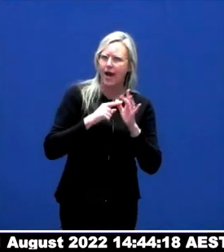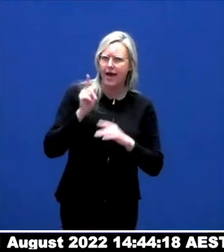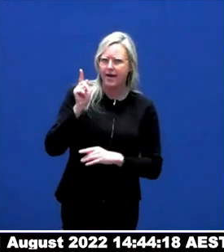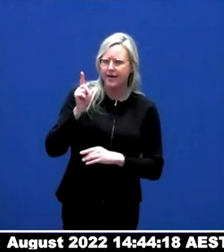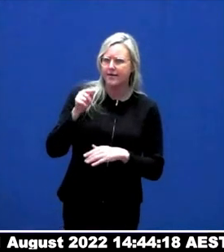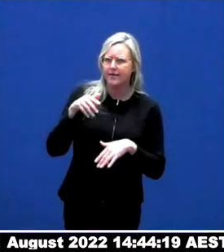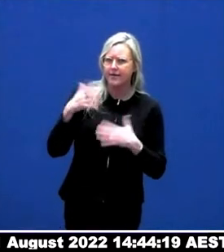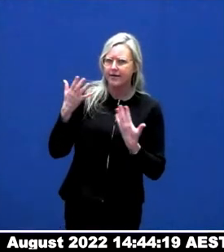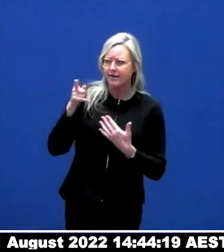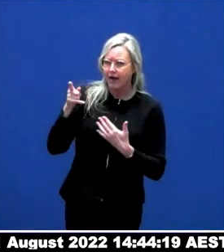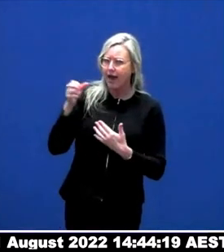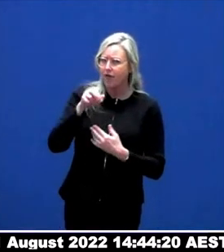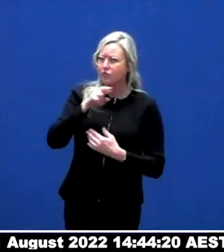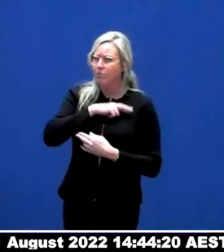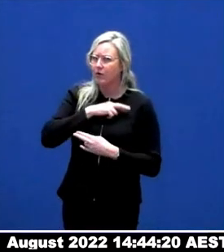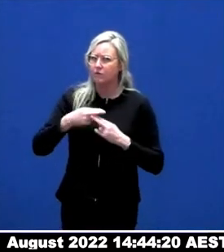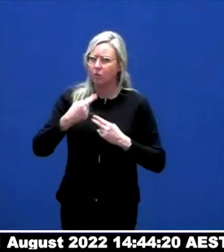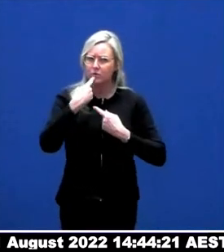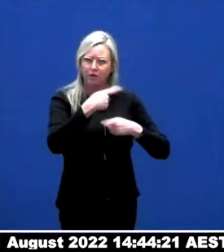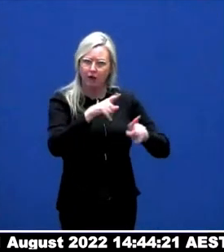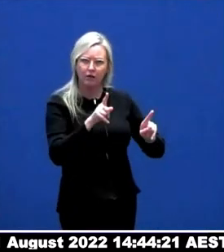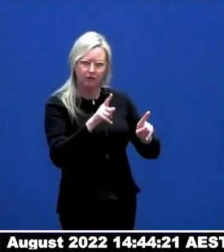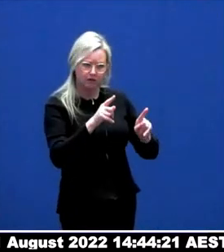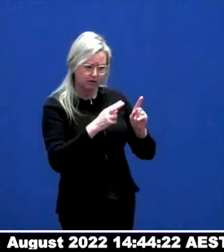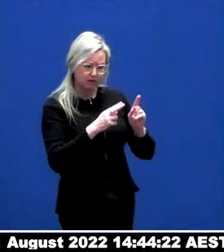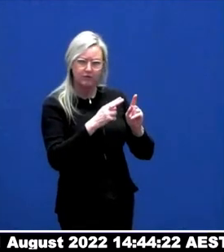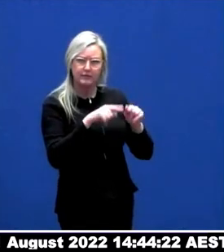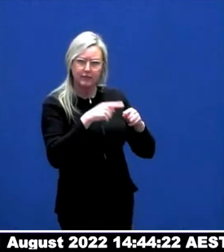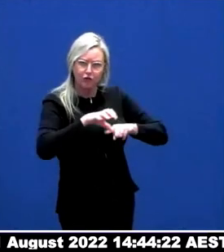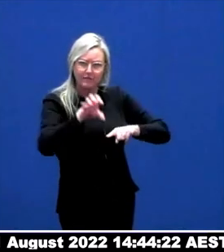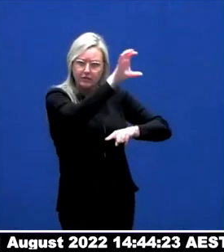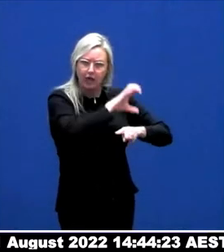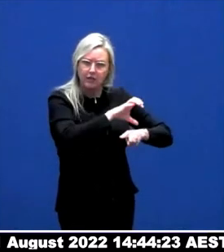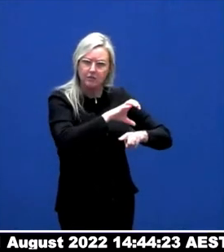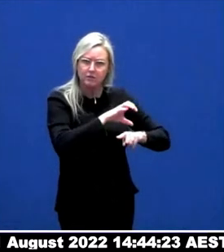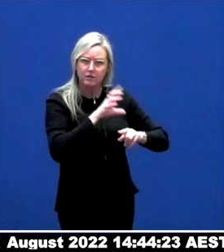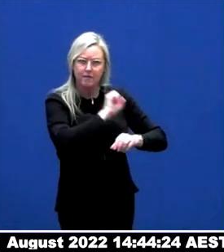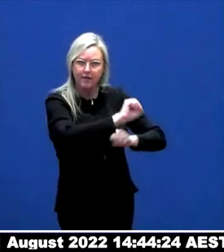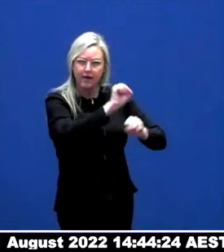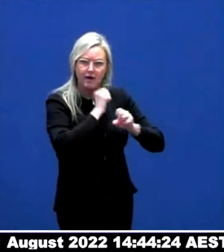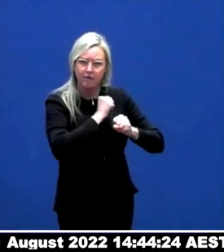state and territory governments about the level of demand for housing? Yes, and we do on a regular basis.